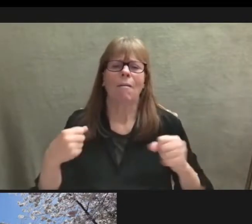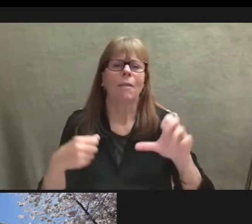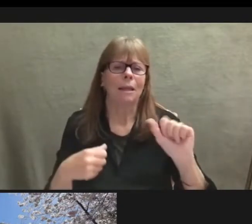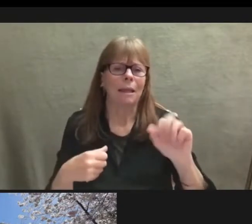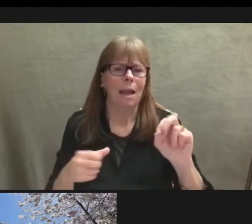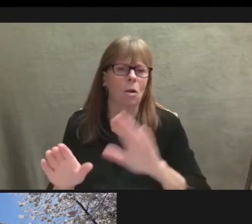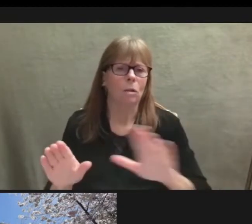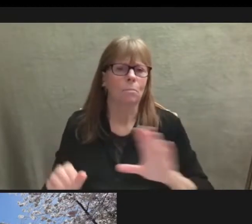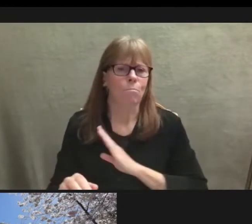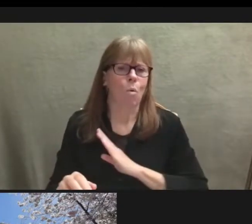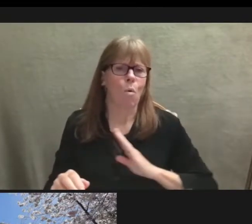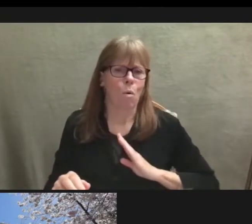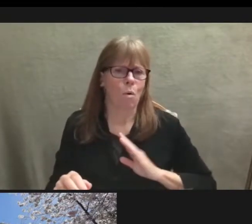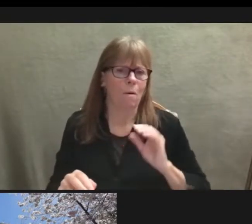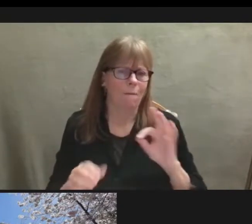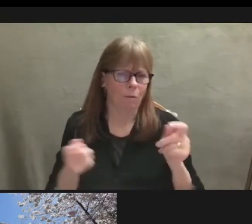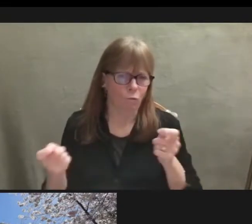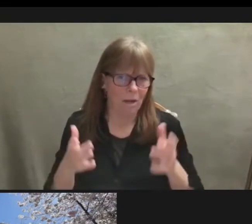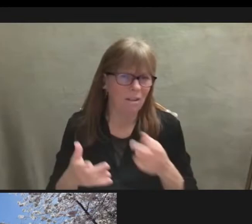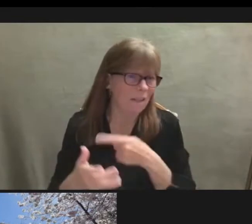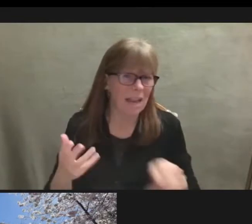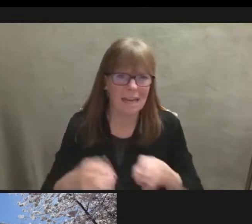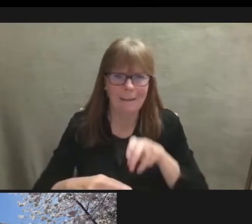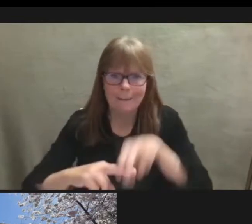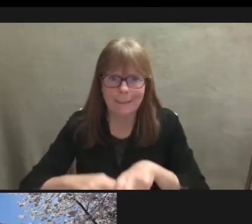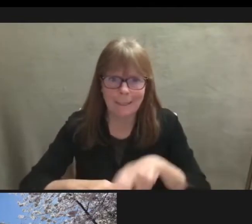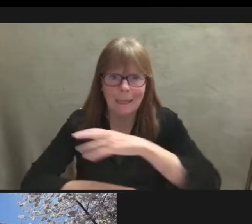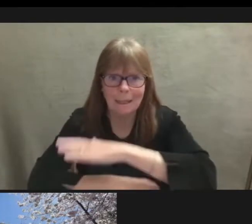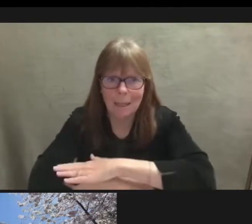People with disabilities need to be at the table where decisions are being made about the care